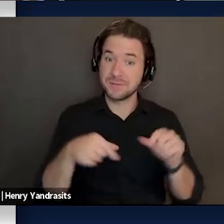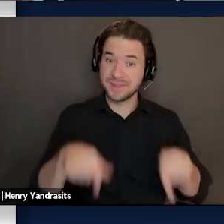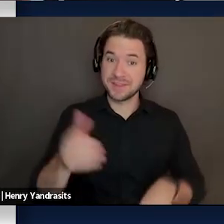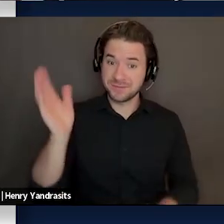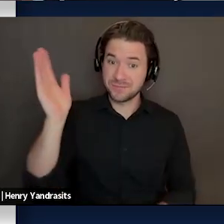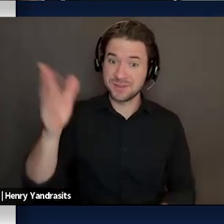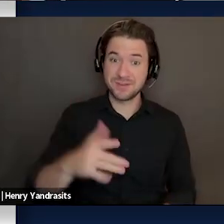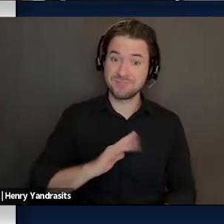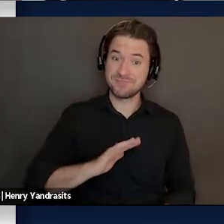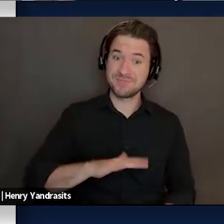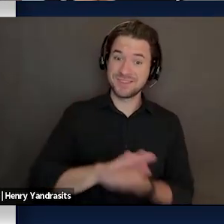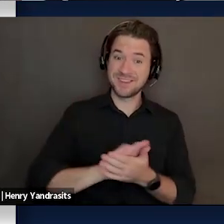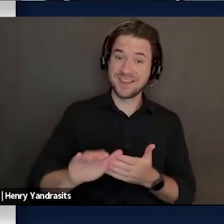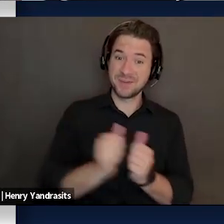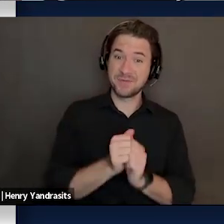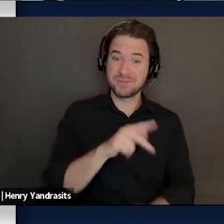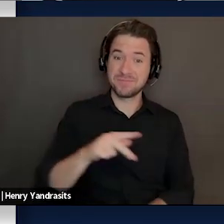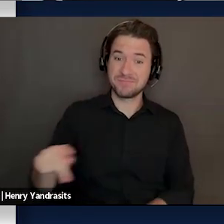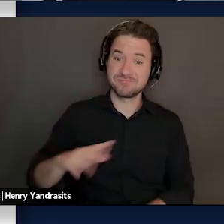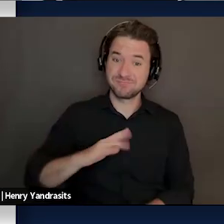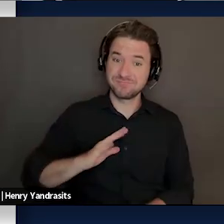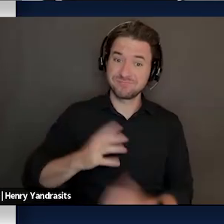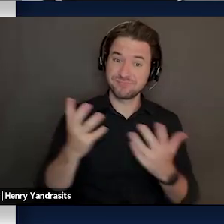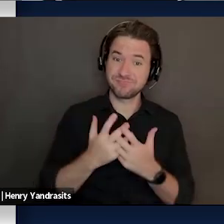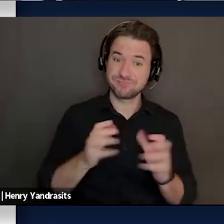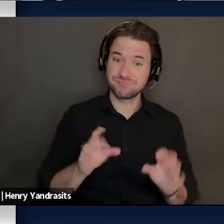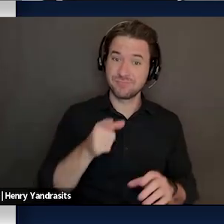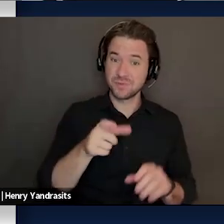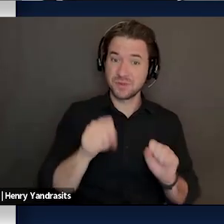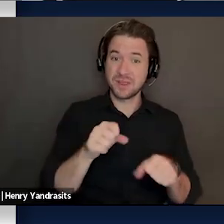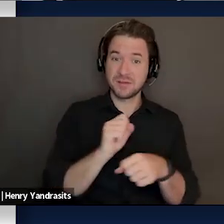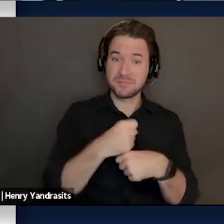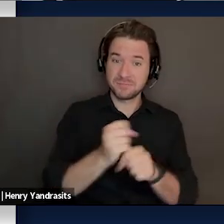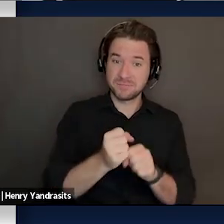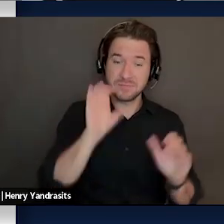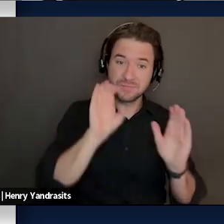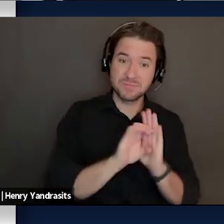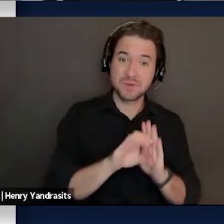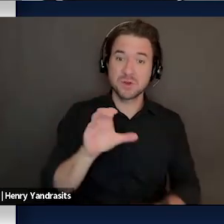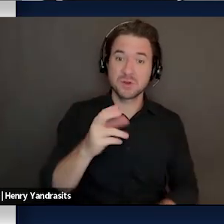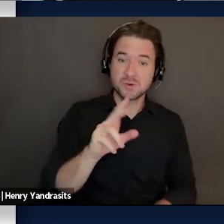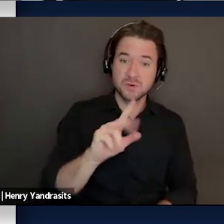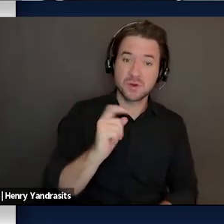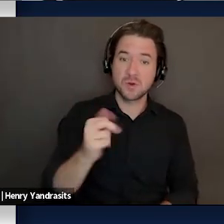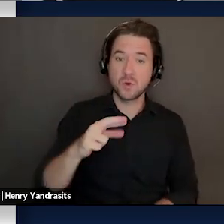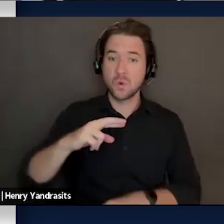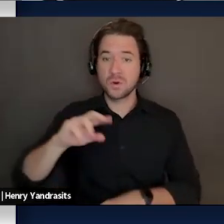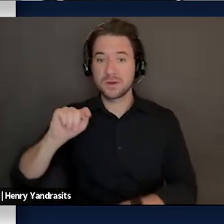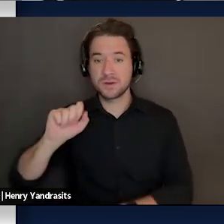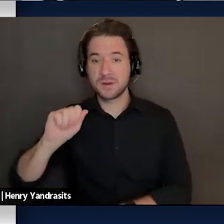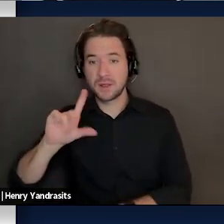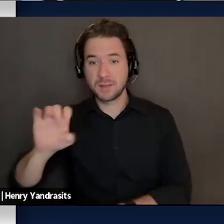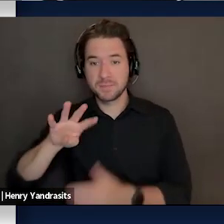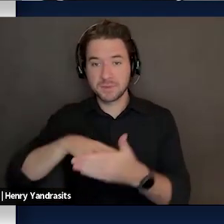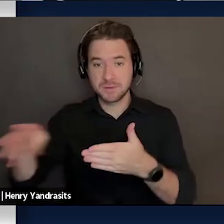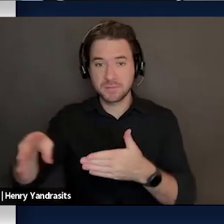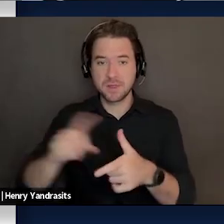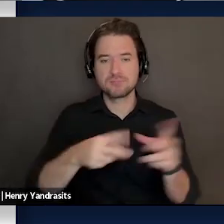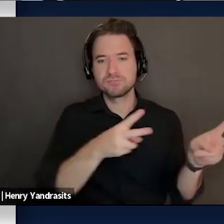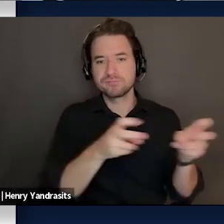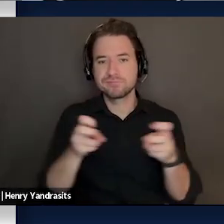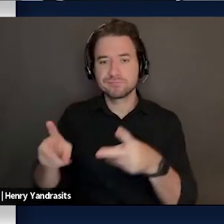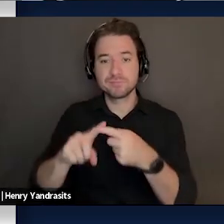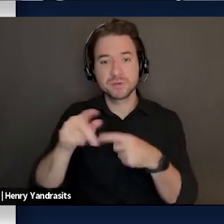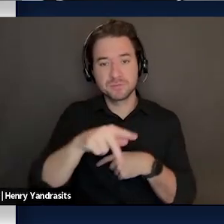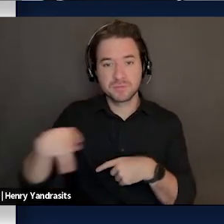It works really nicely with PowerPoint. Um, you can populate the images as charts or tables, and then directly copy and paste them into your presentation, reports.